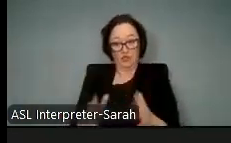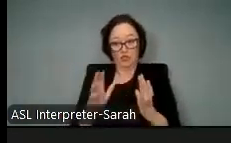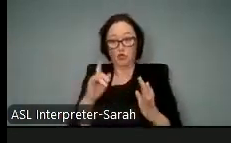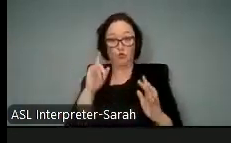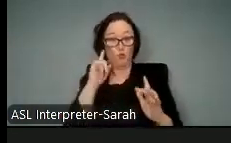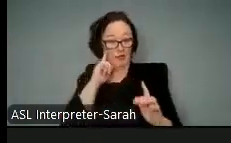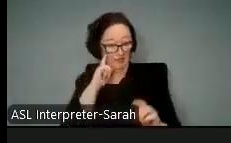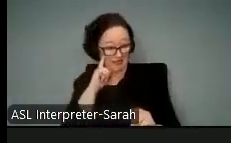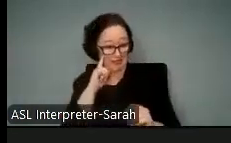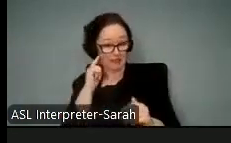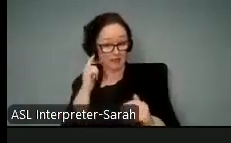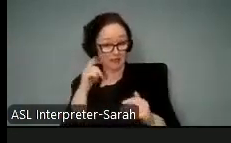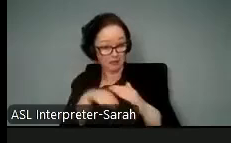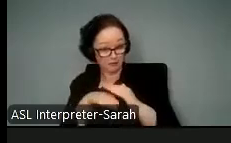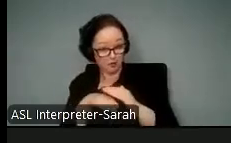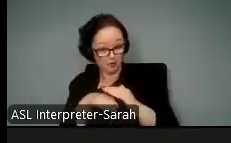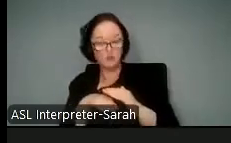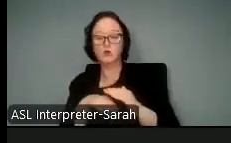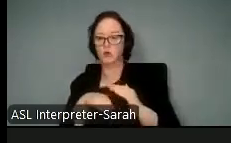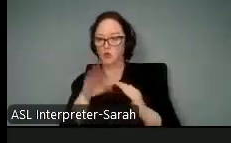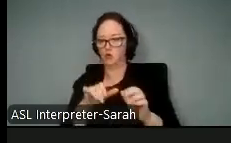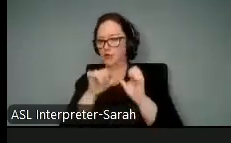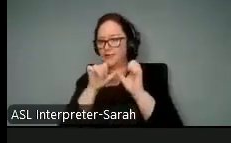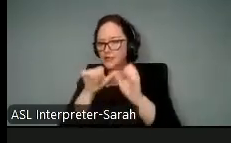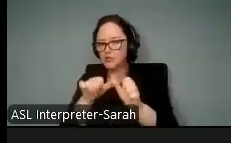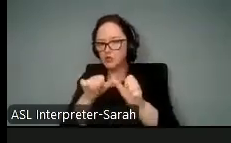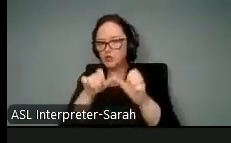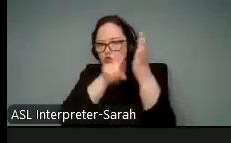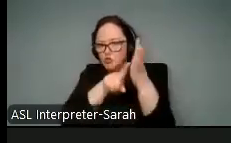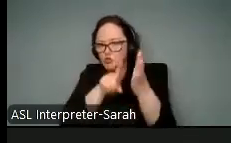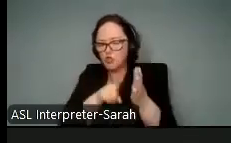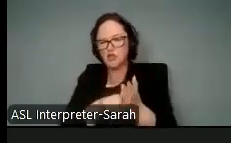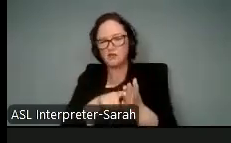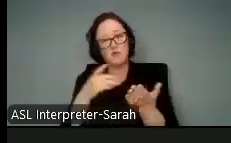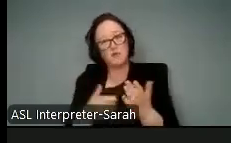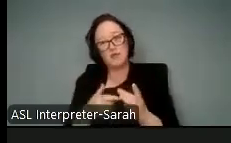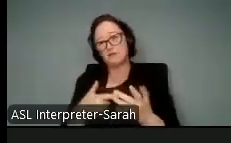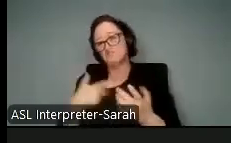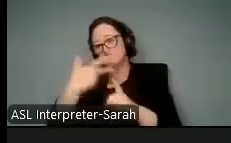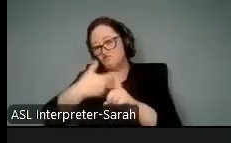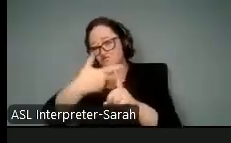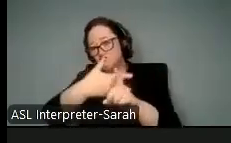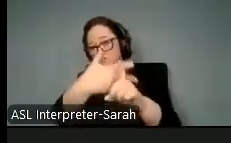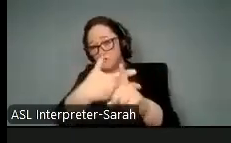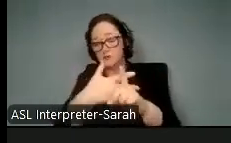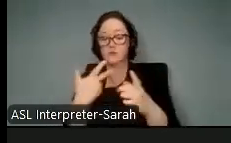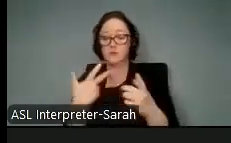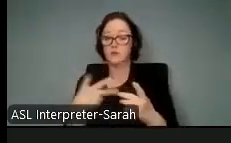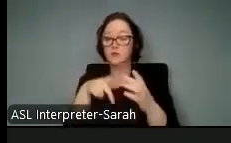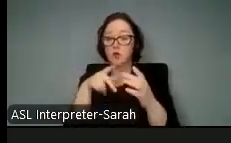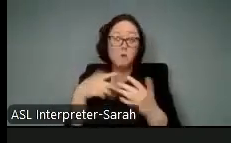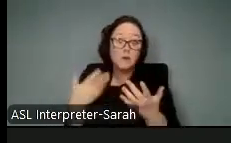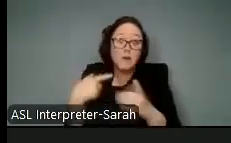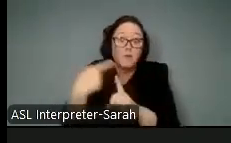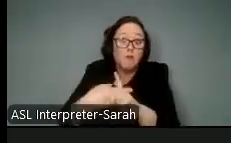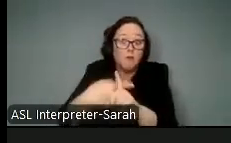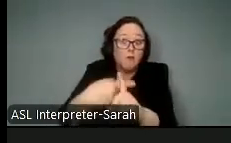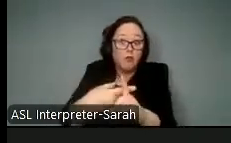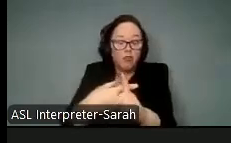we're going to continue checking on a regular cadence, maybe every quarter, maybe every month, depending on the product or the service, how critical it is, who's involved,